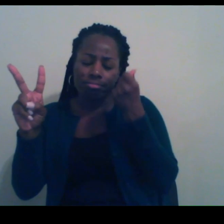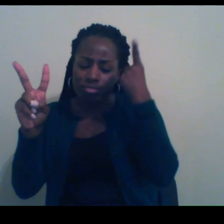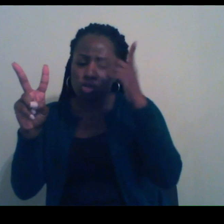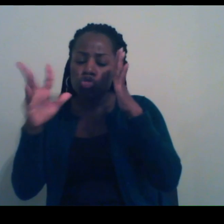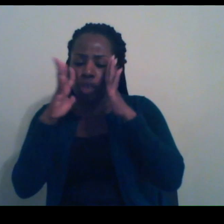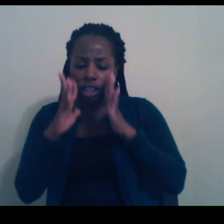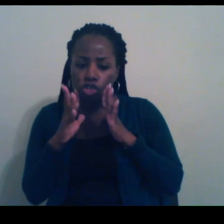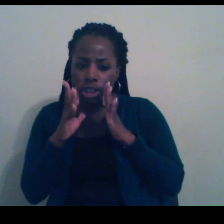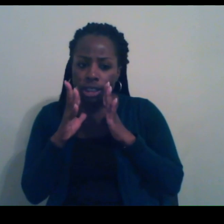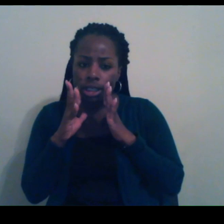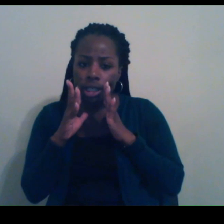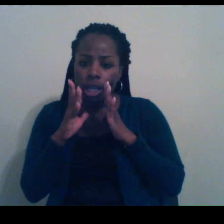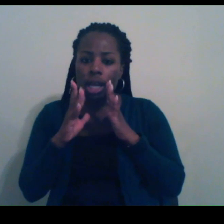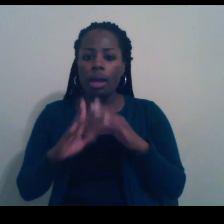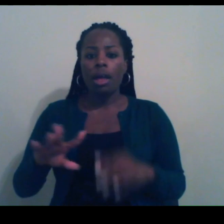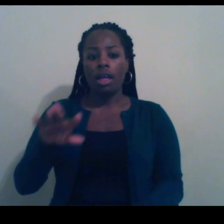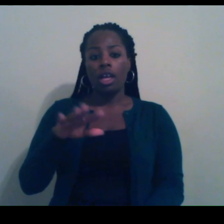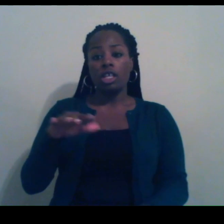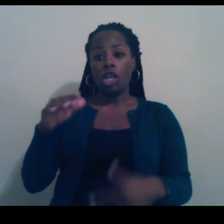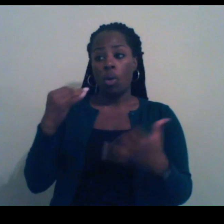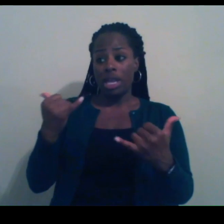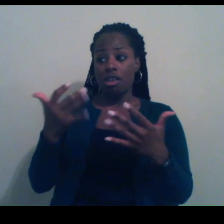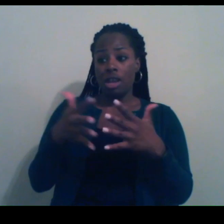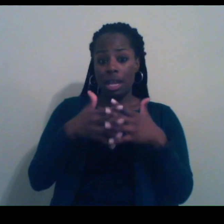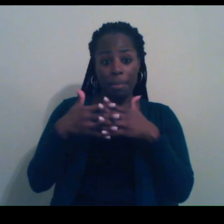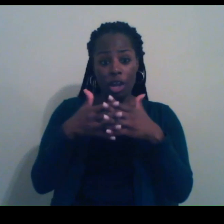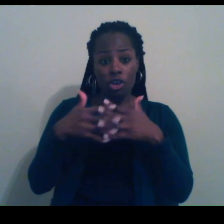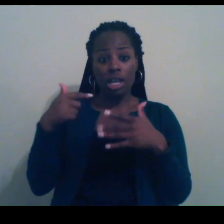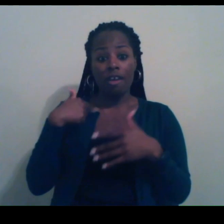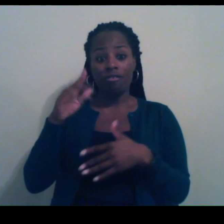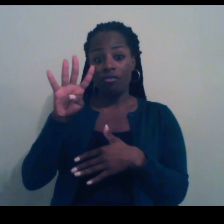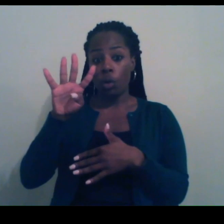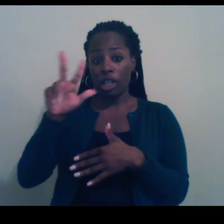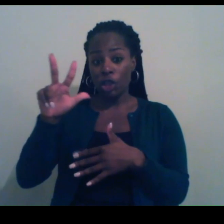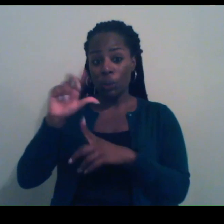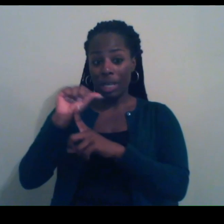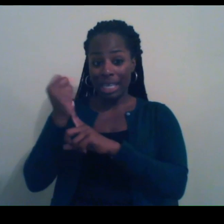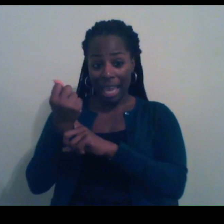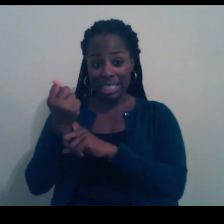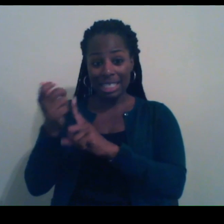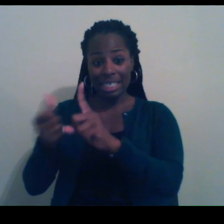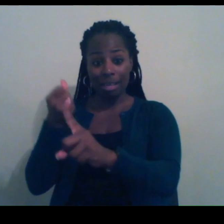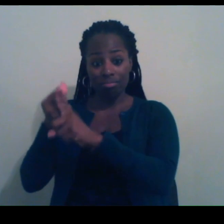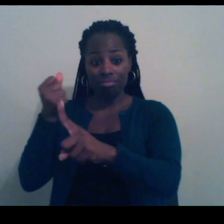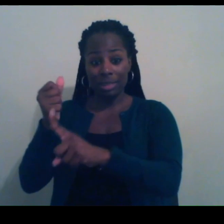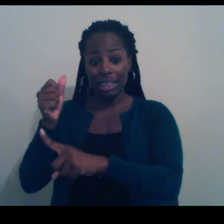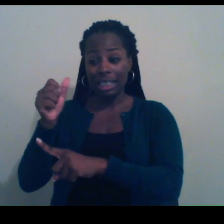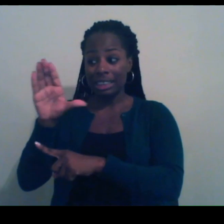43 domestic cases are in California and in Washington State and are centered in